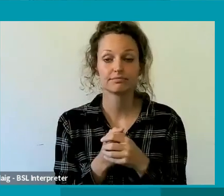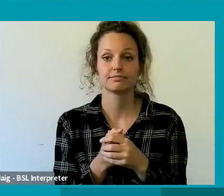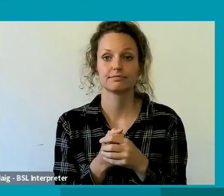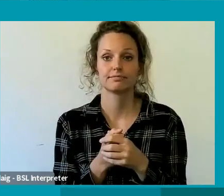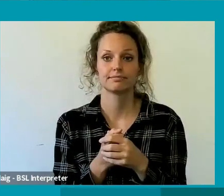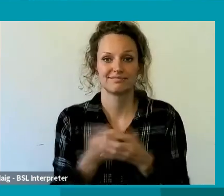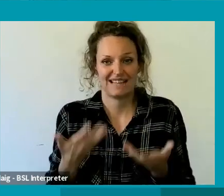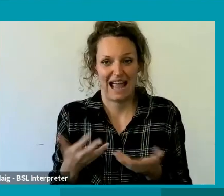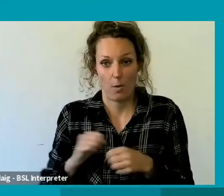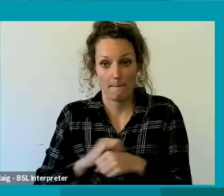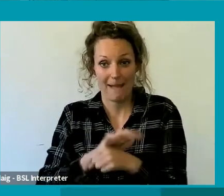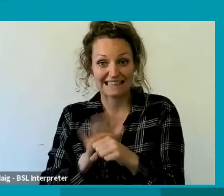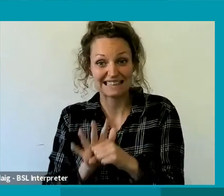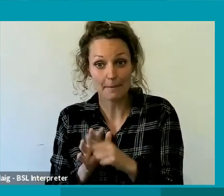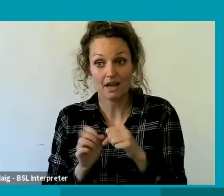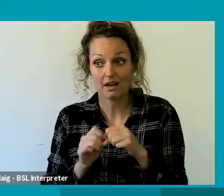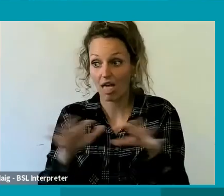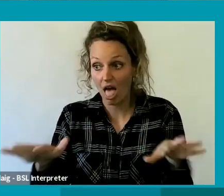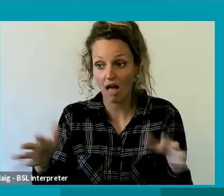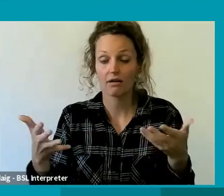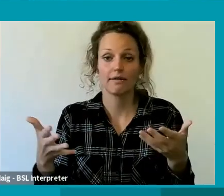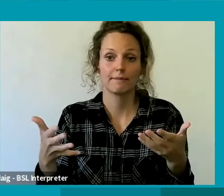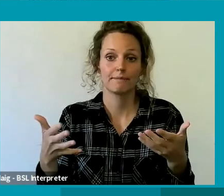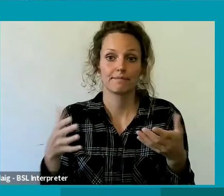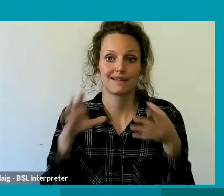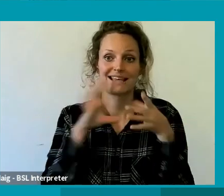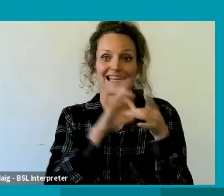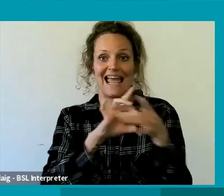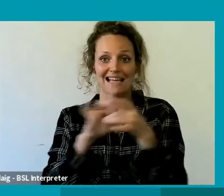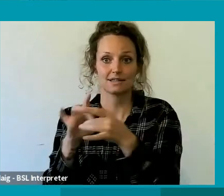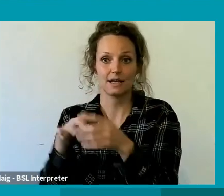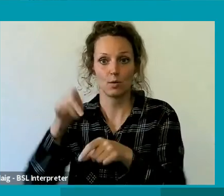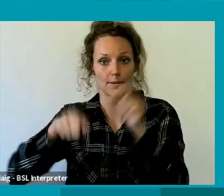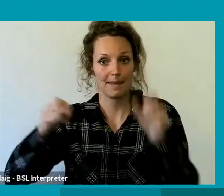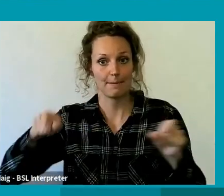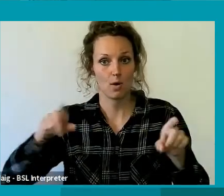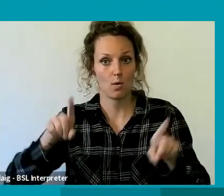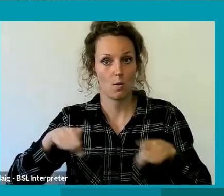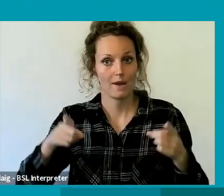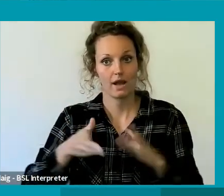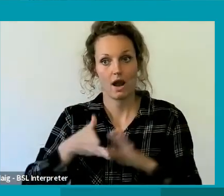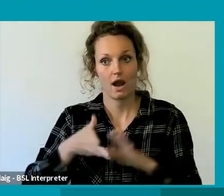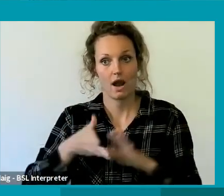just in the middle of a pandemic, right? How we connecting with people we can't